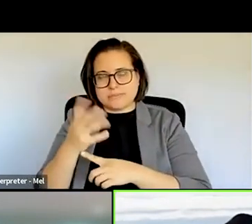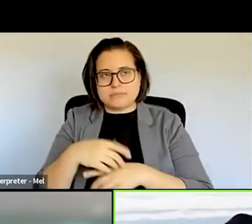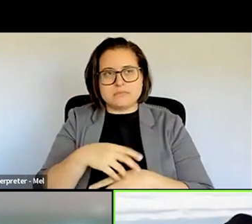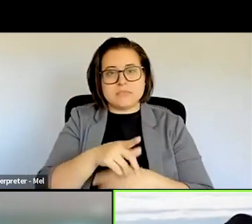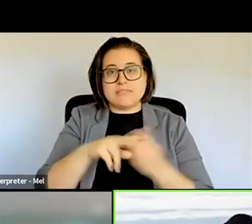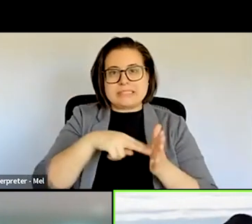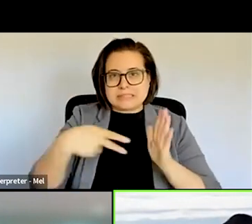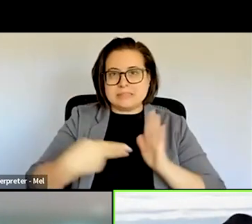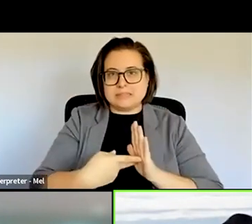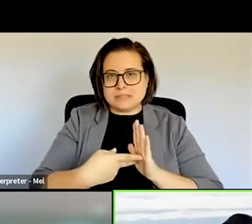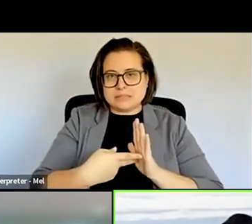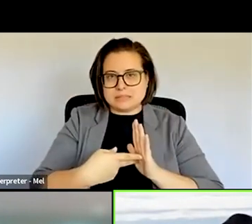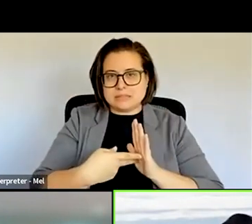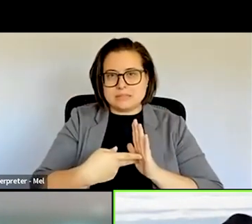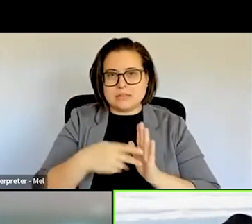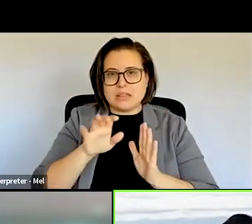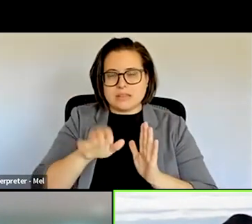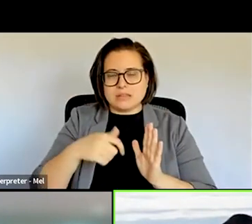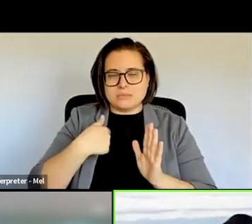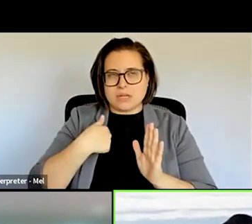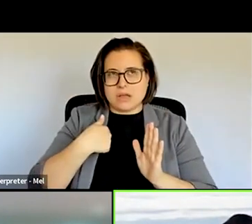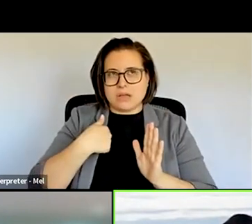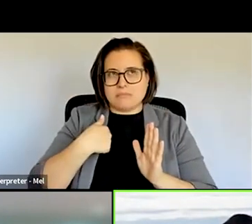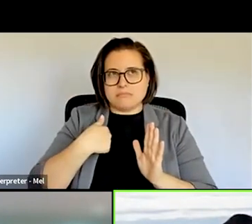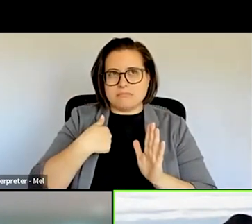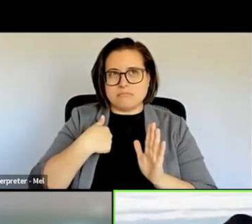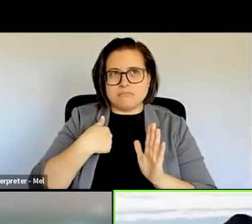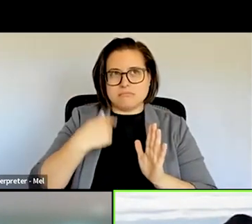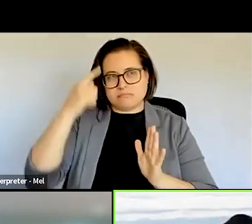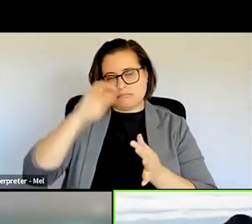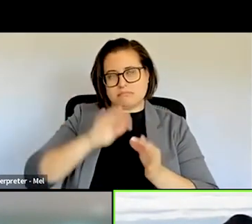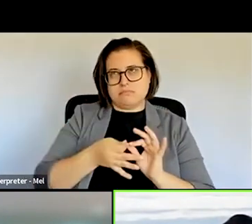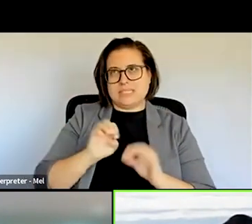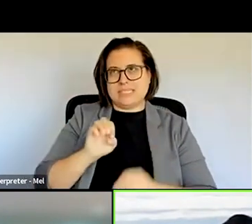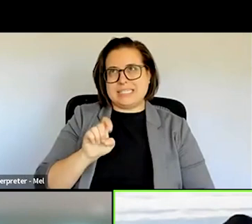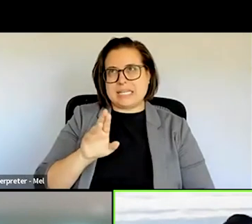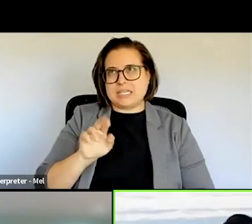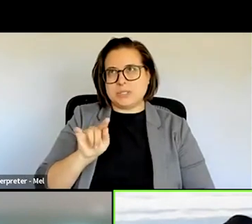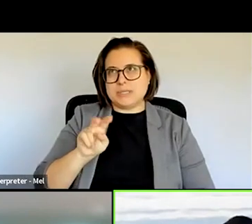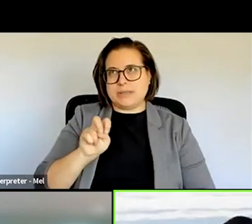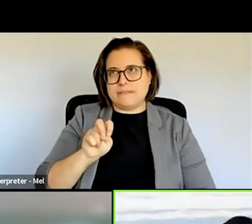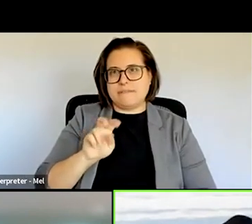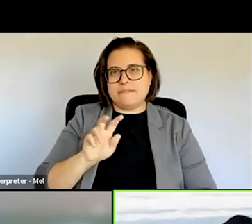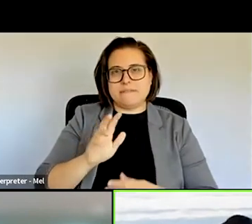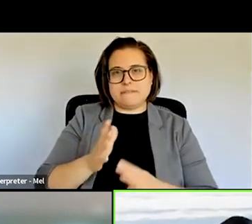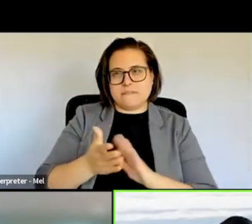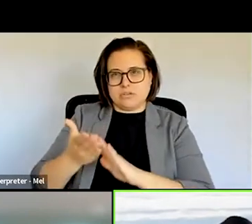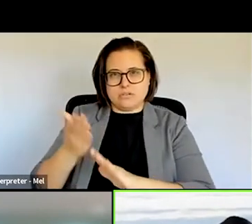is what I translate Monica's executive function into and that's what's missing from a lot of the